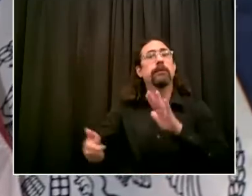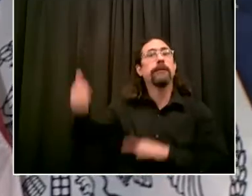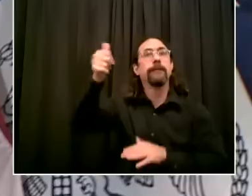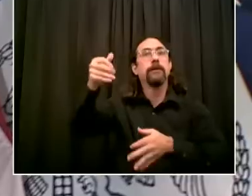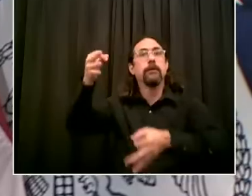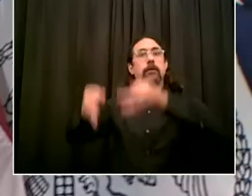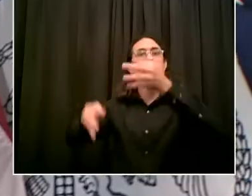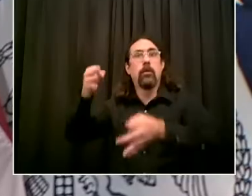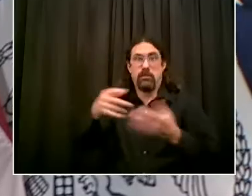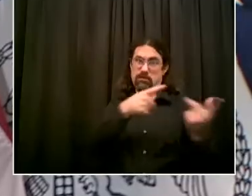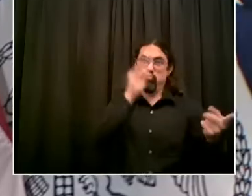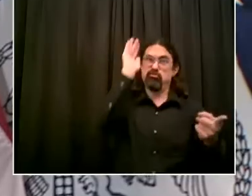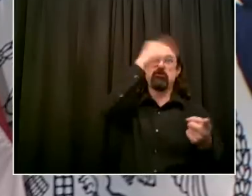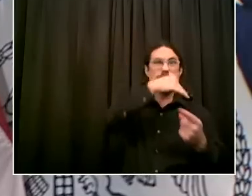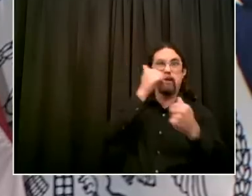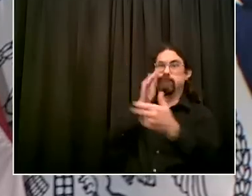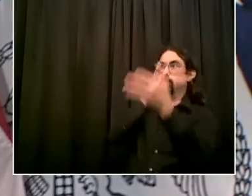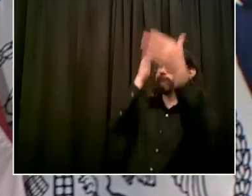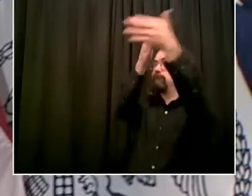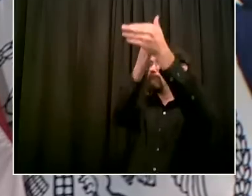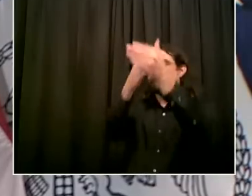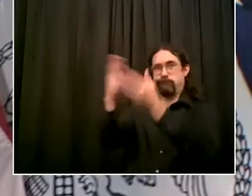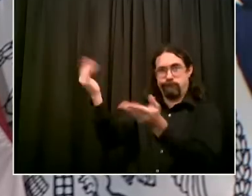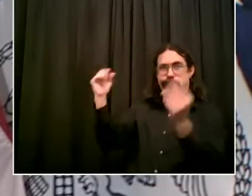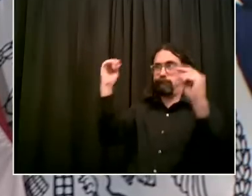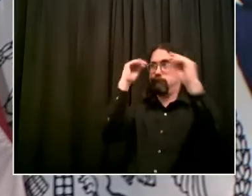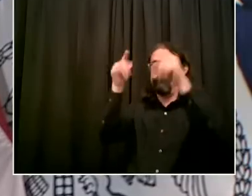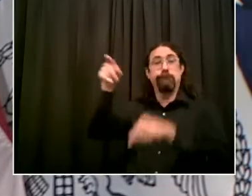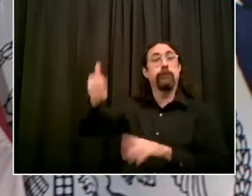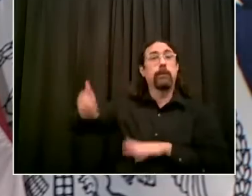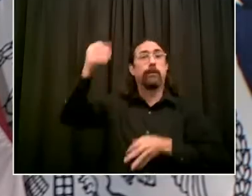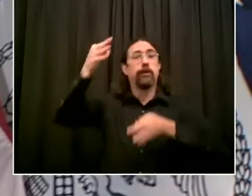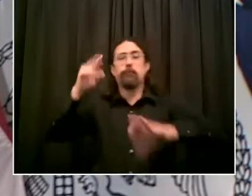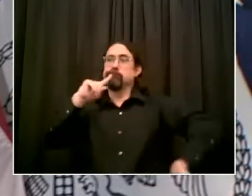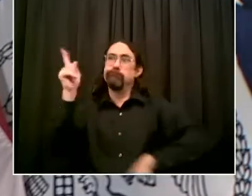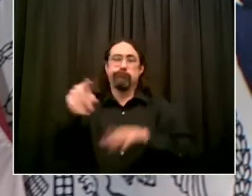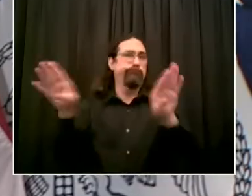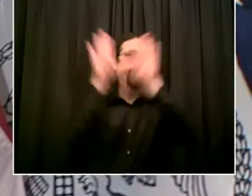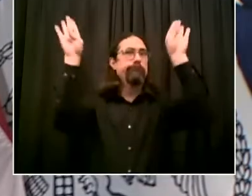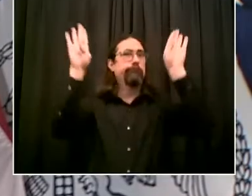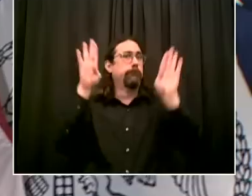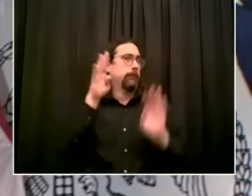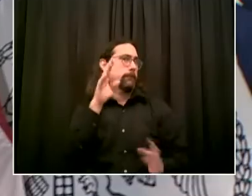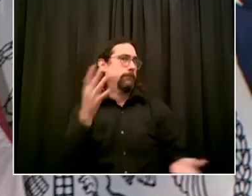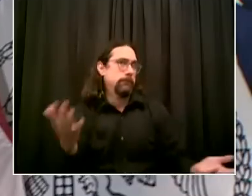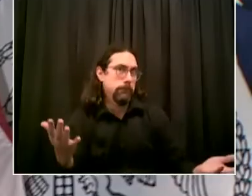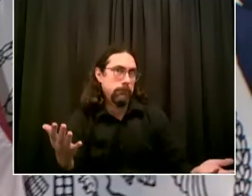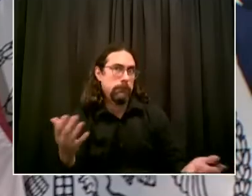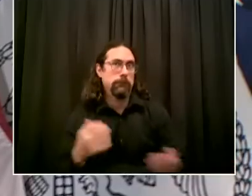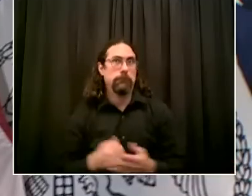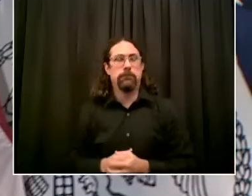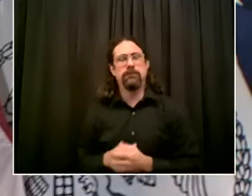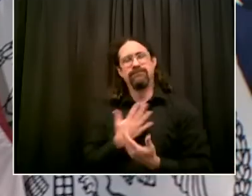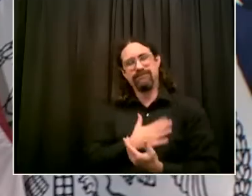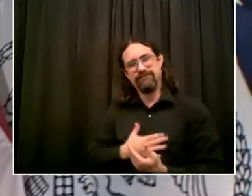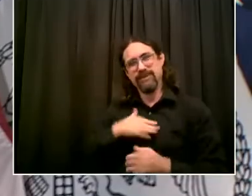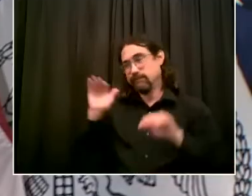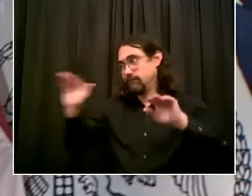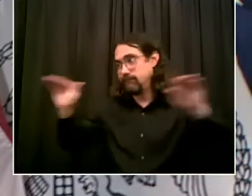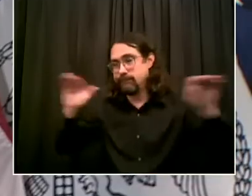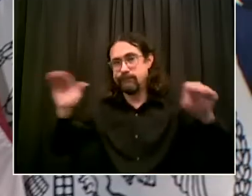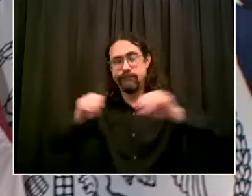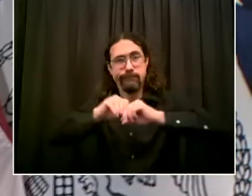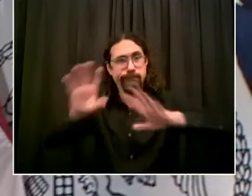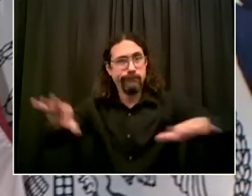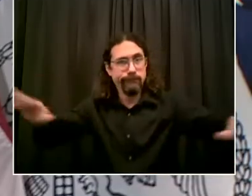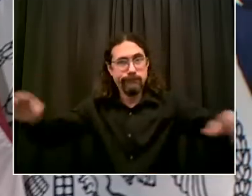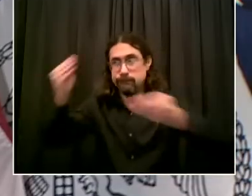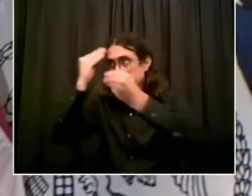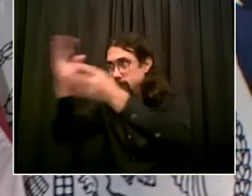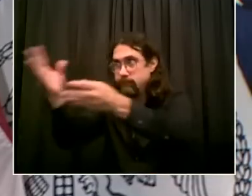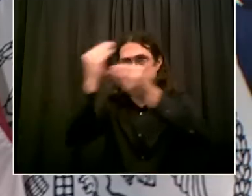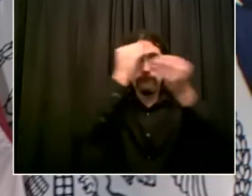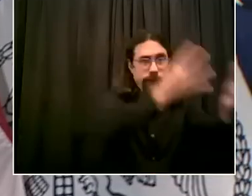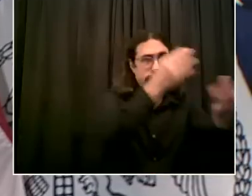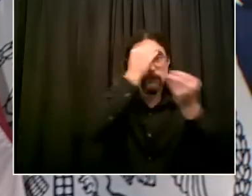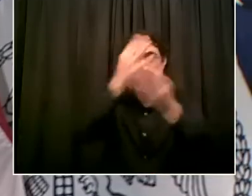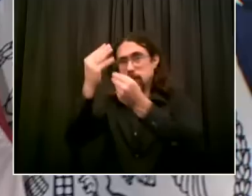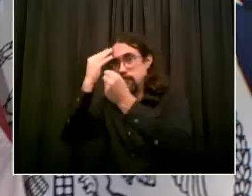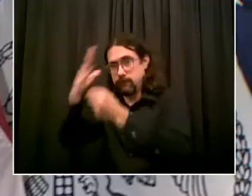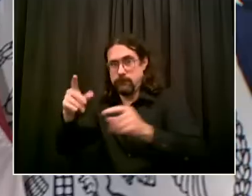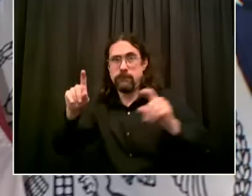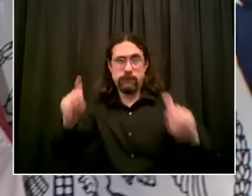SUPREME COURT.